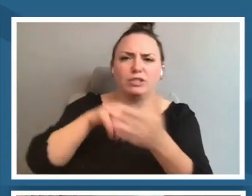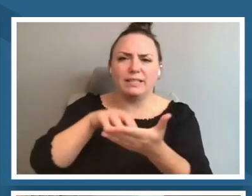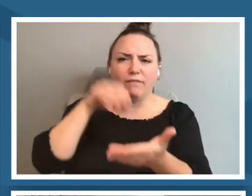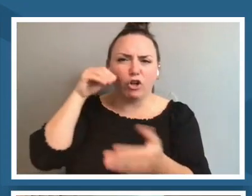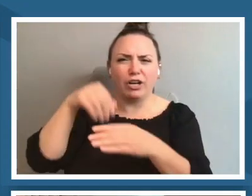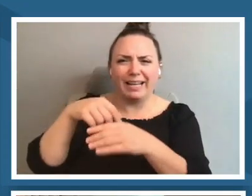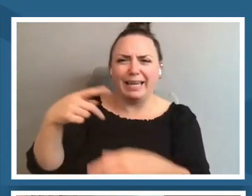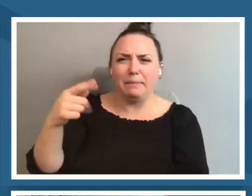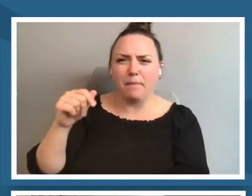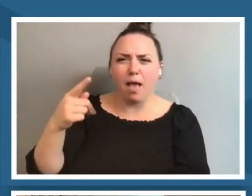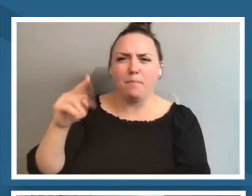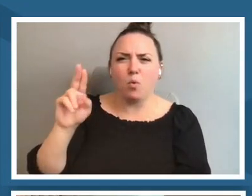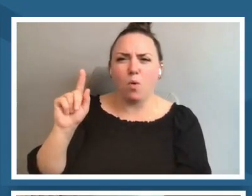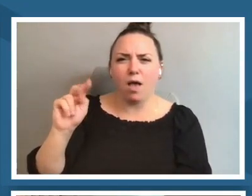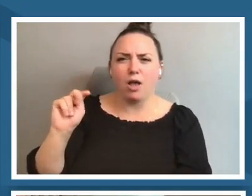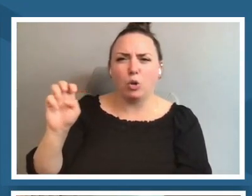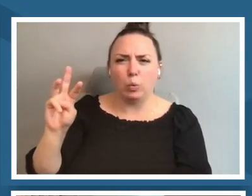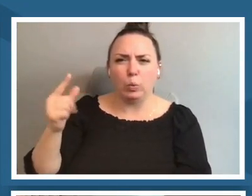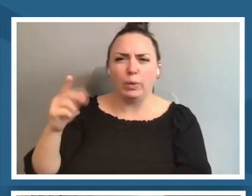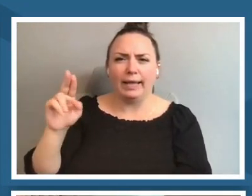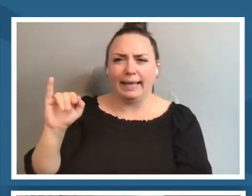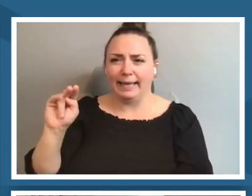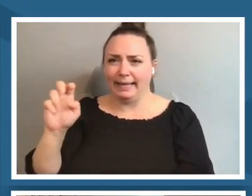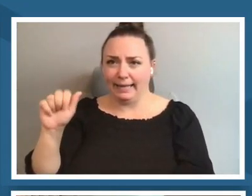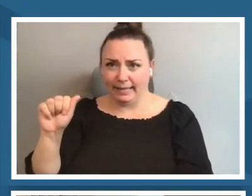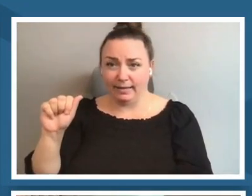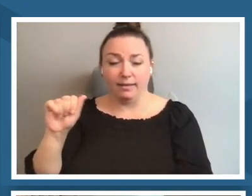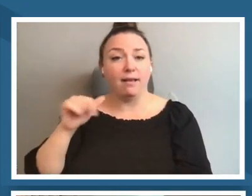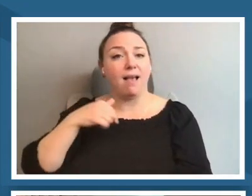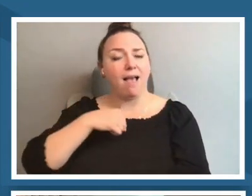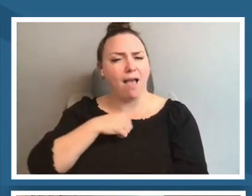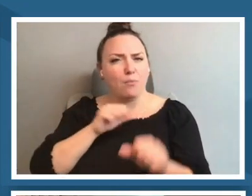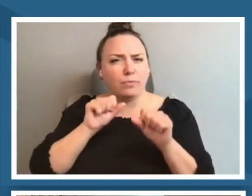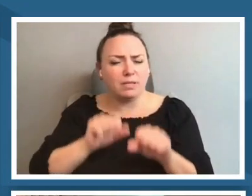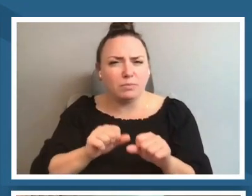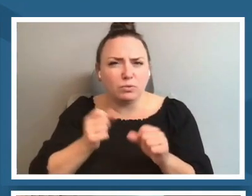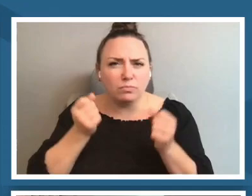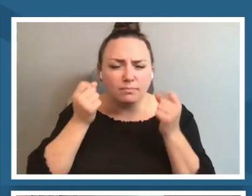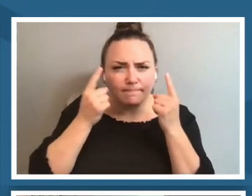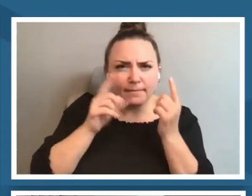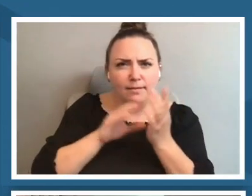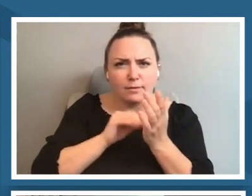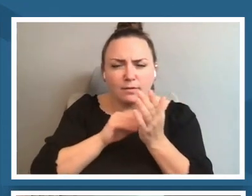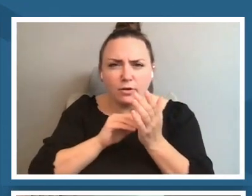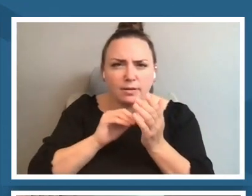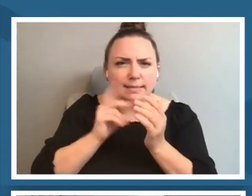to kind of understand and and see people